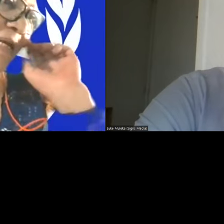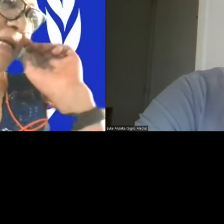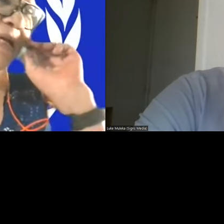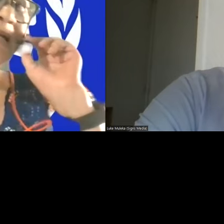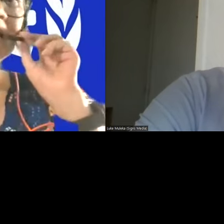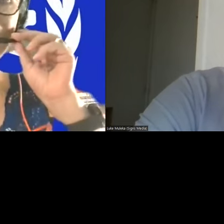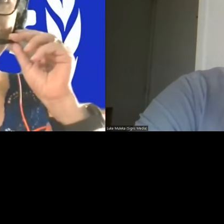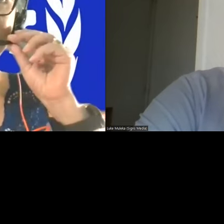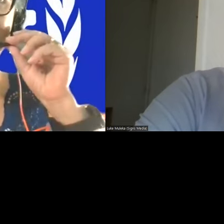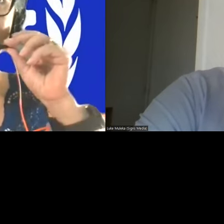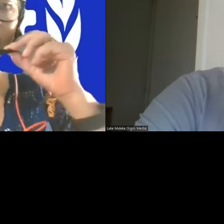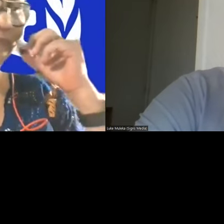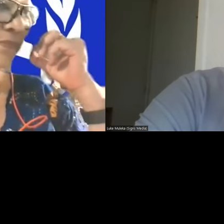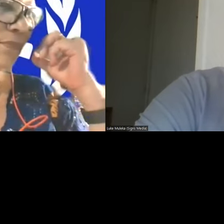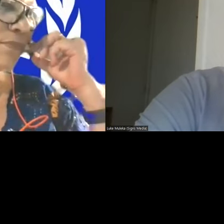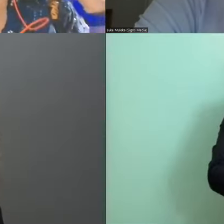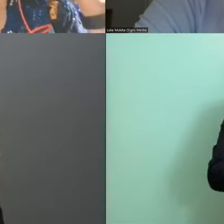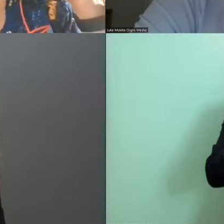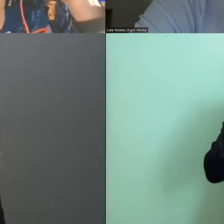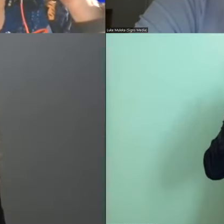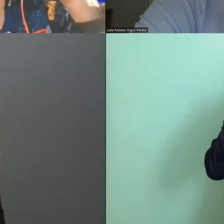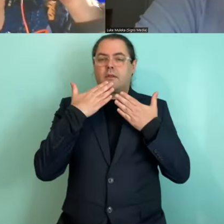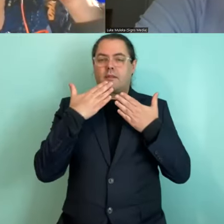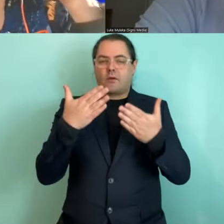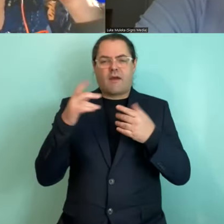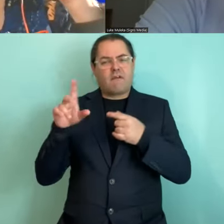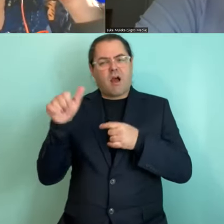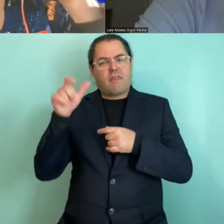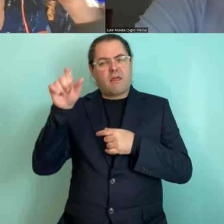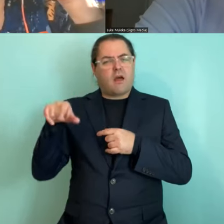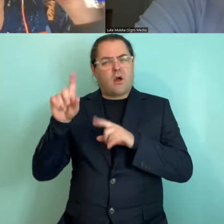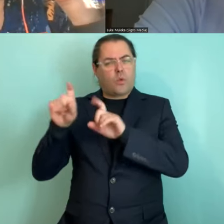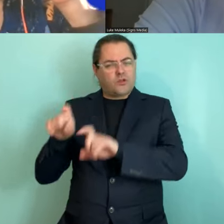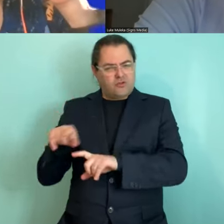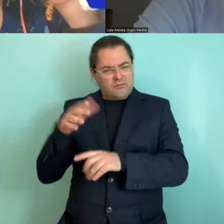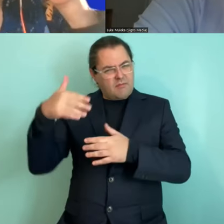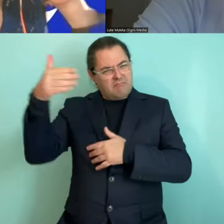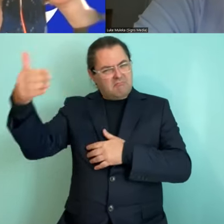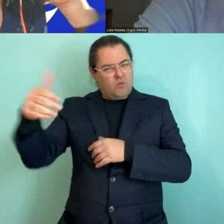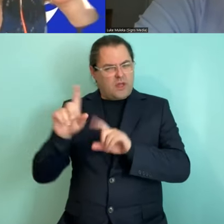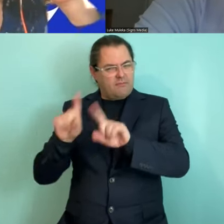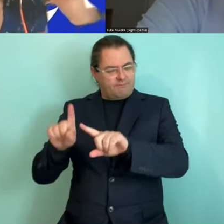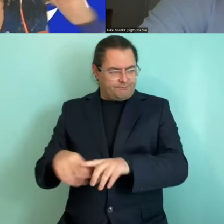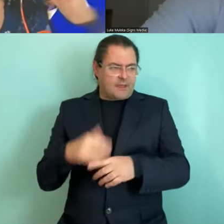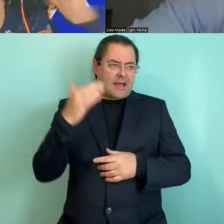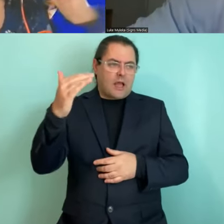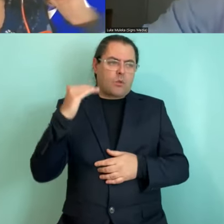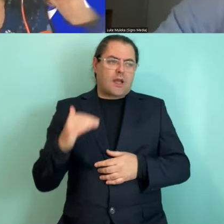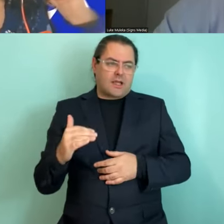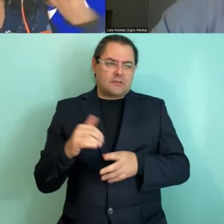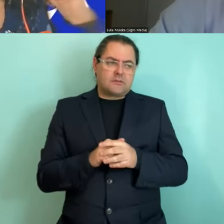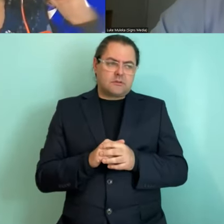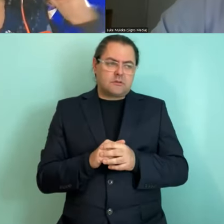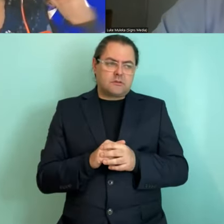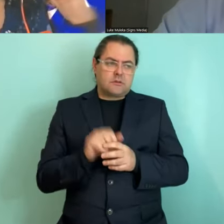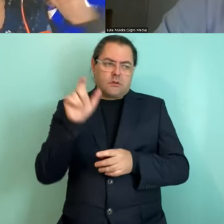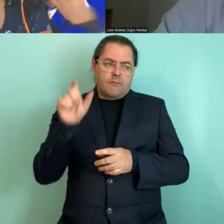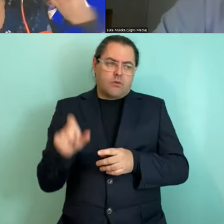short summary tab, they should be a play Madame, Marie Naka.